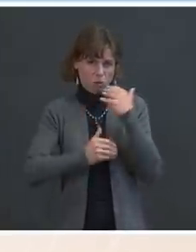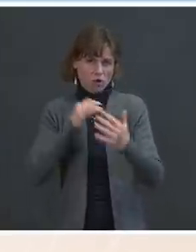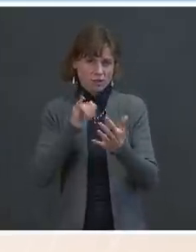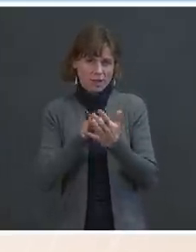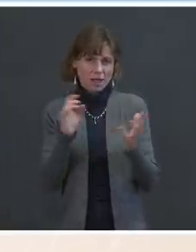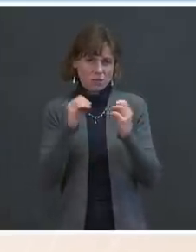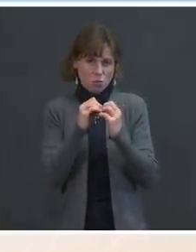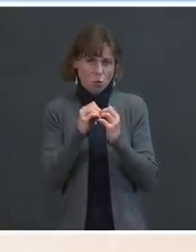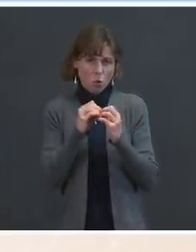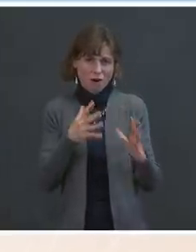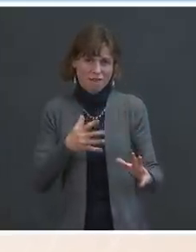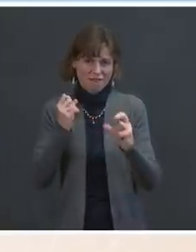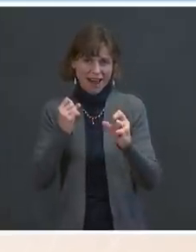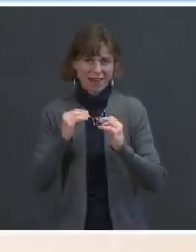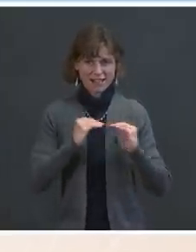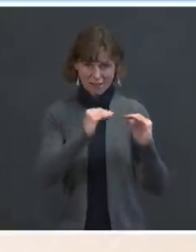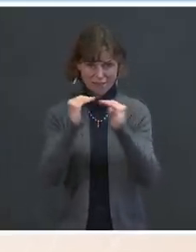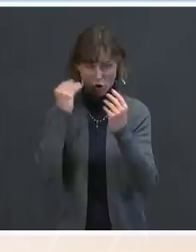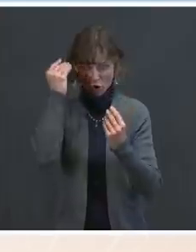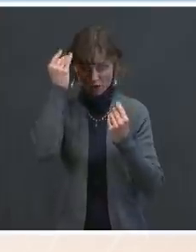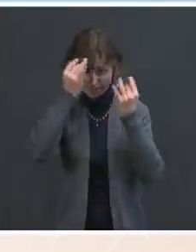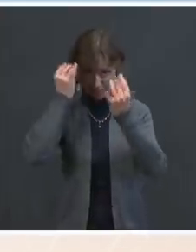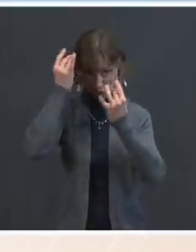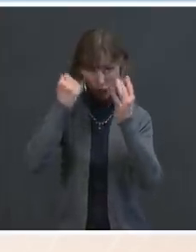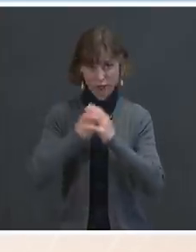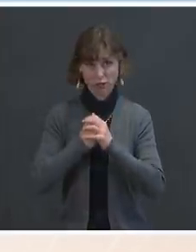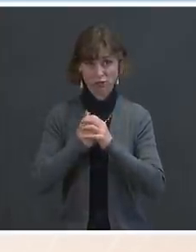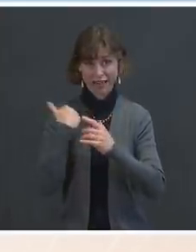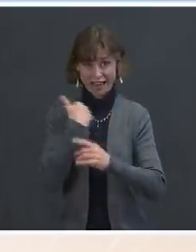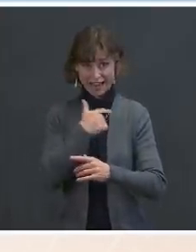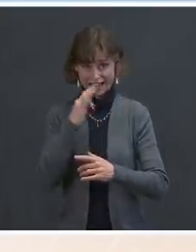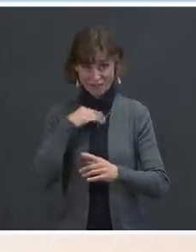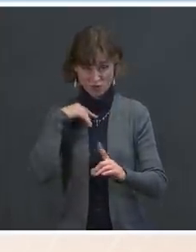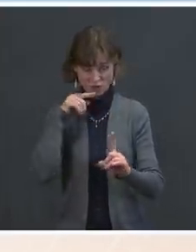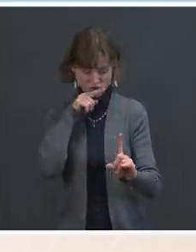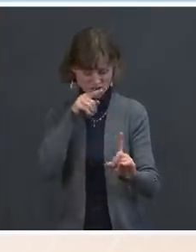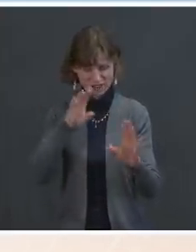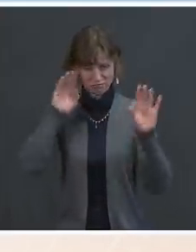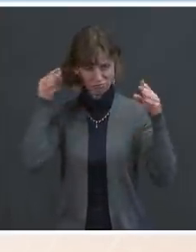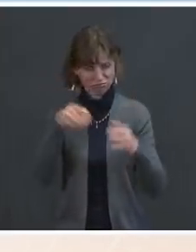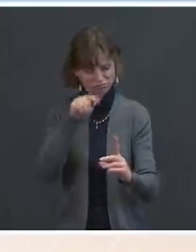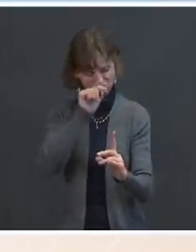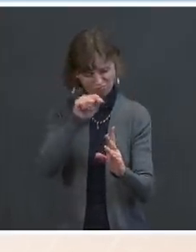Only by addressing those root causes can we break the cycle of desperation and provide hope for families